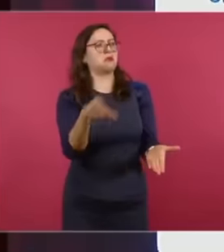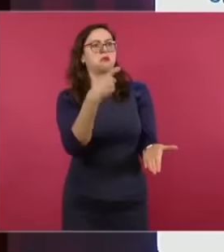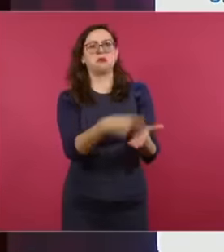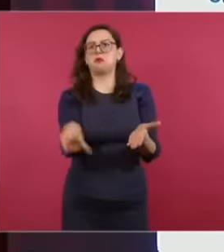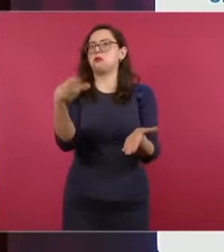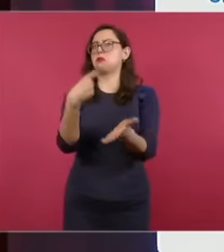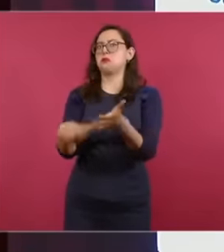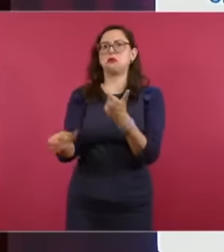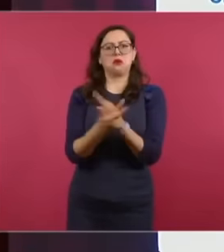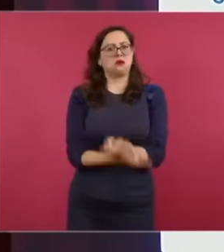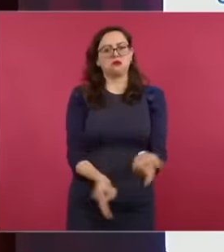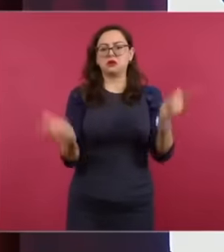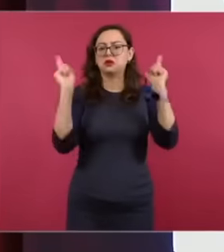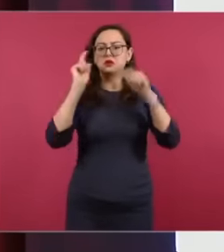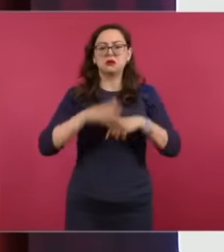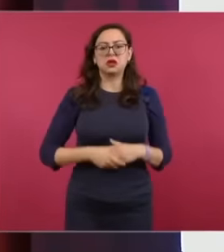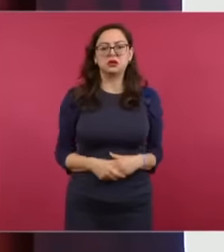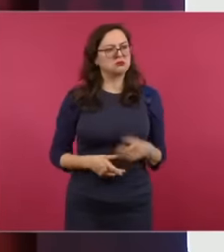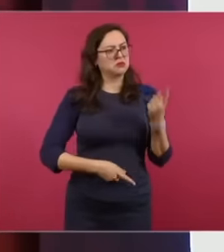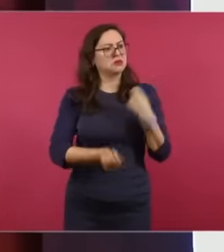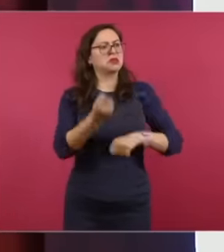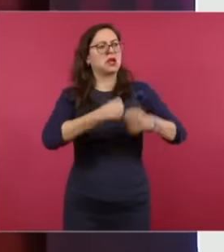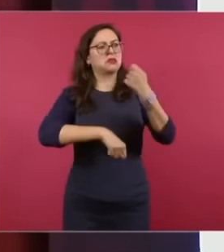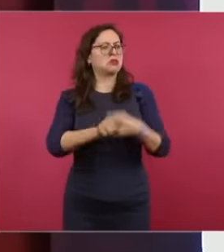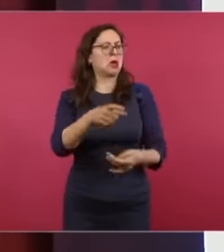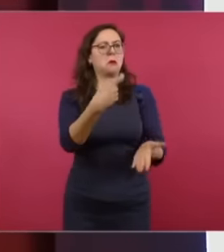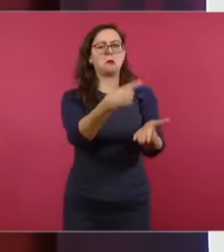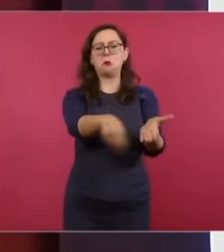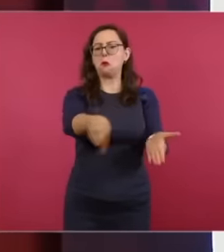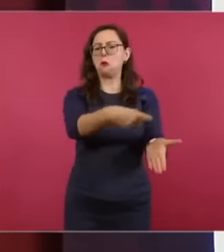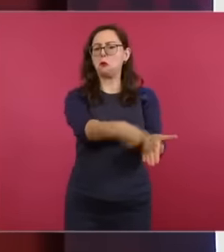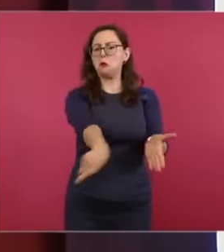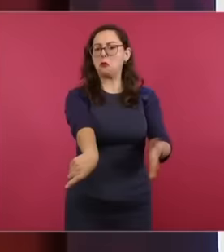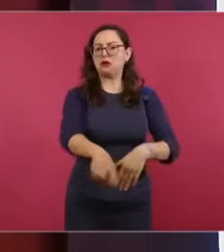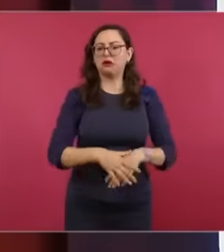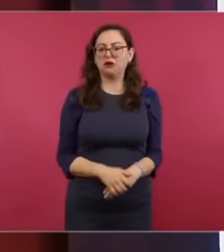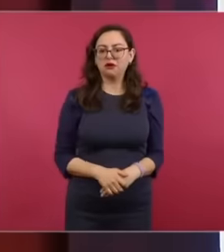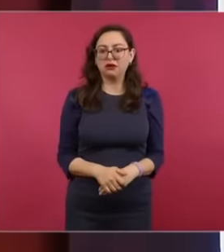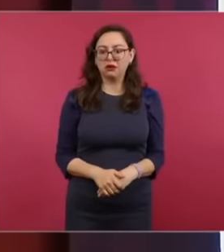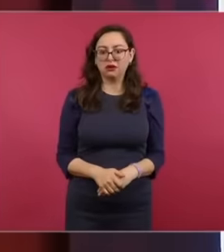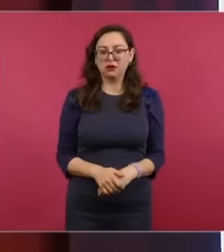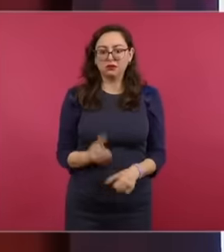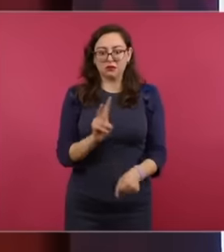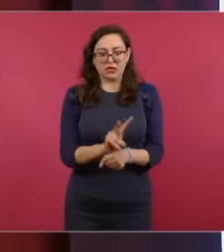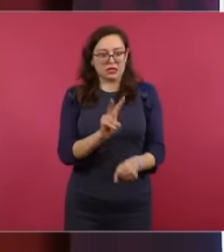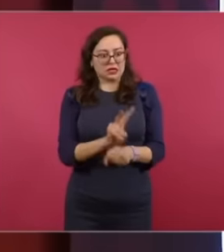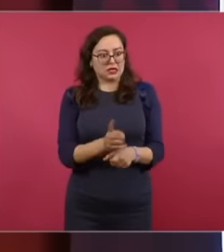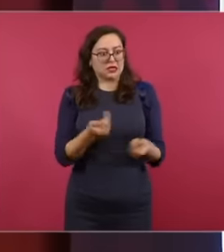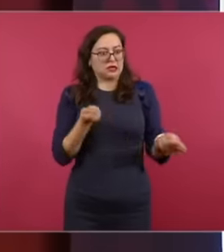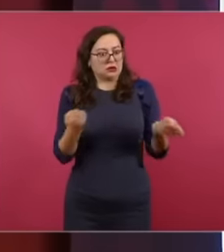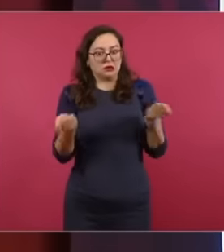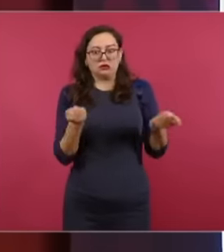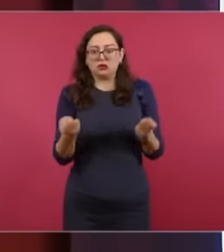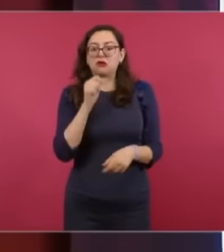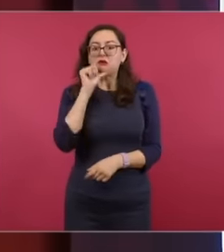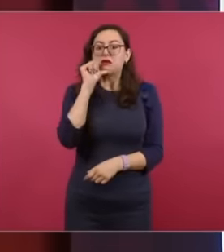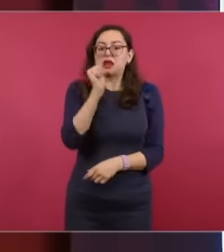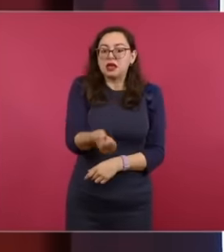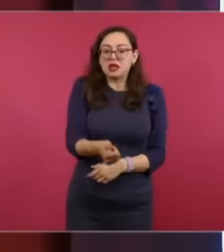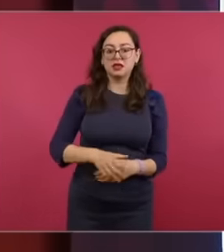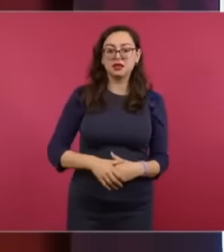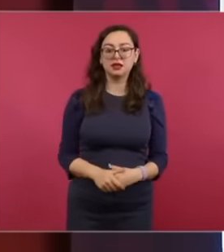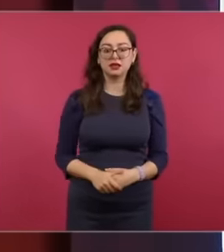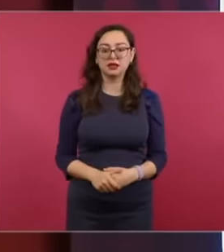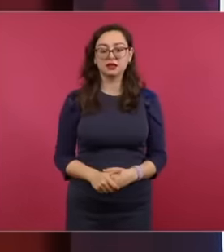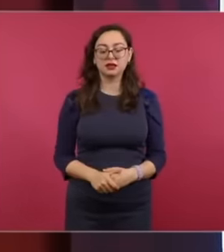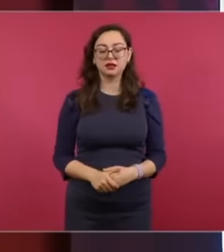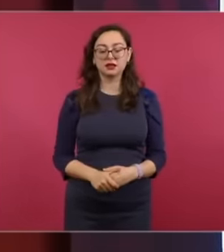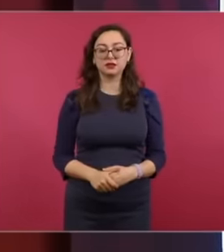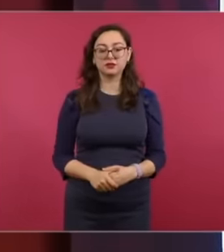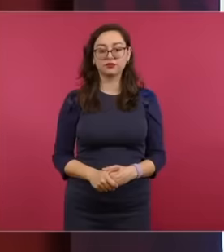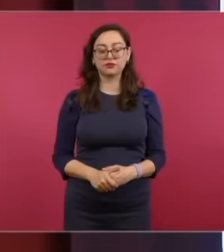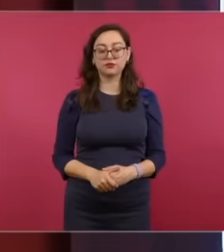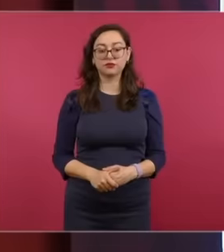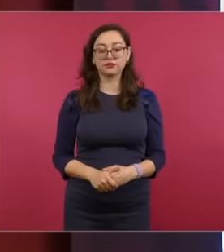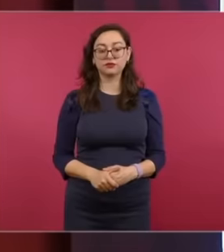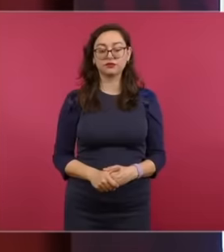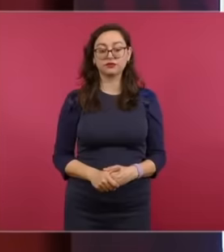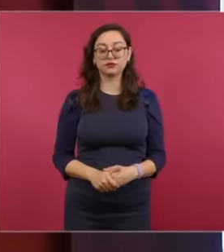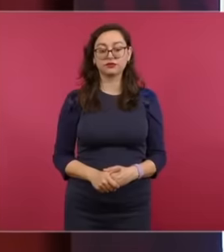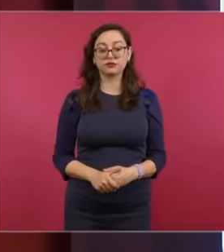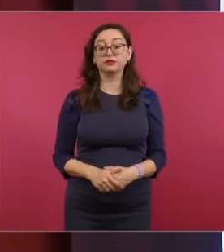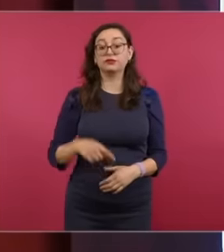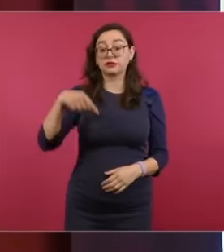any supermarket there is no control 75 percent of the weapons confiscated during